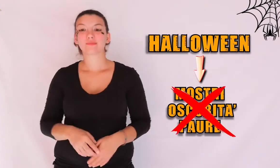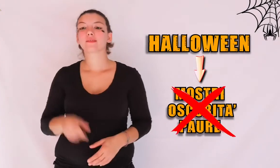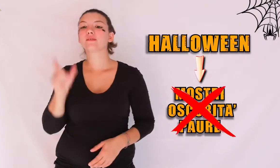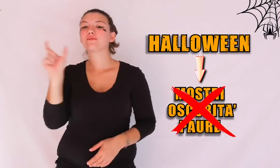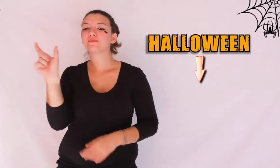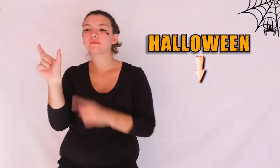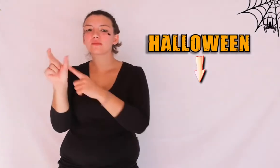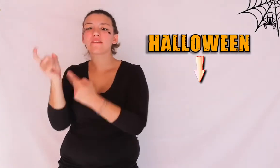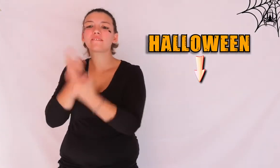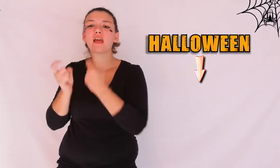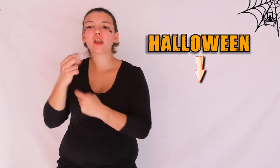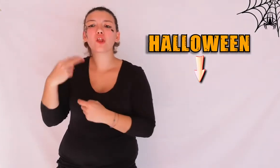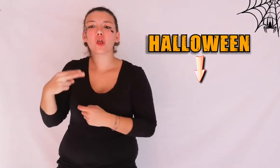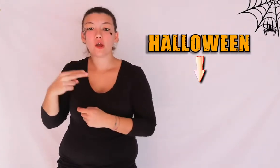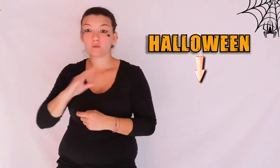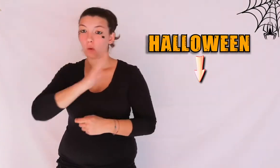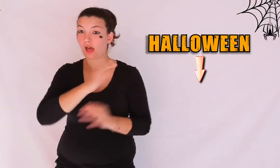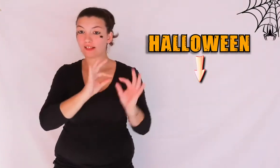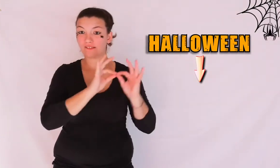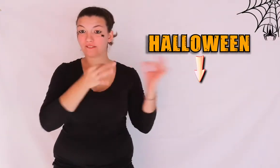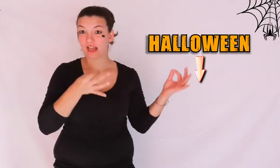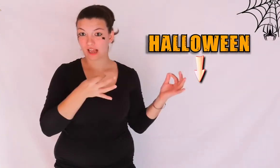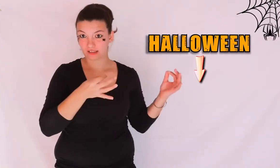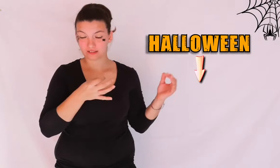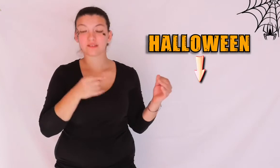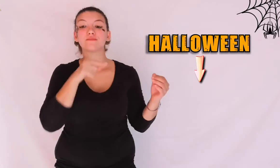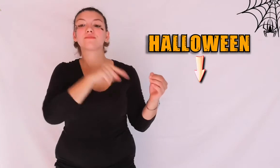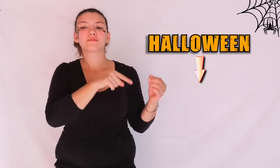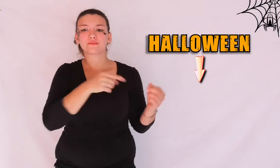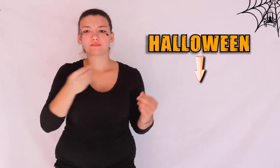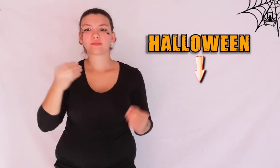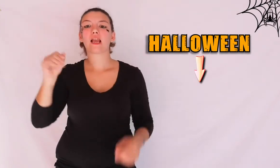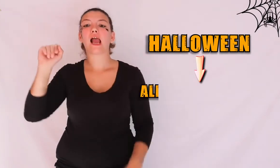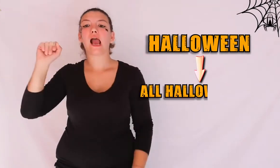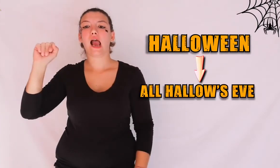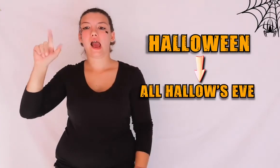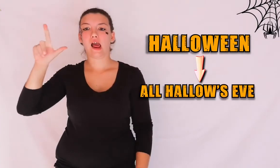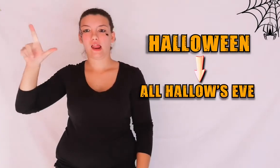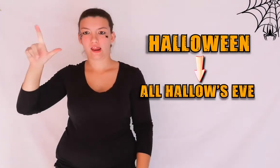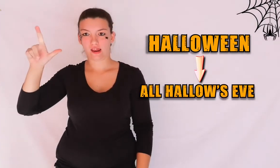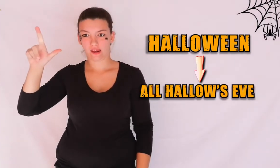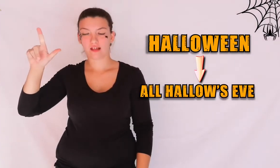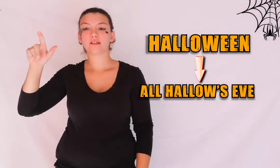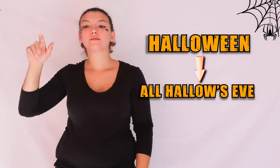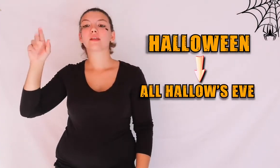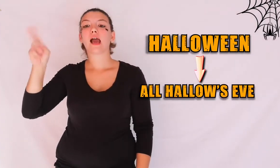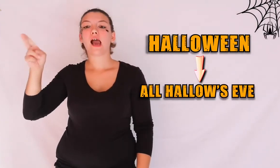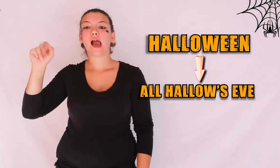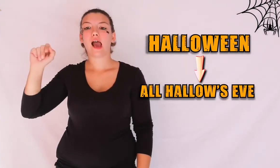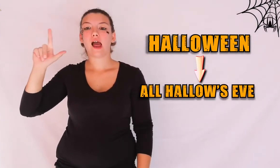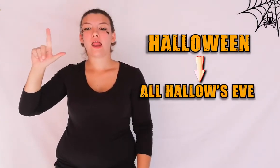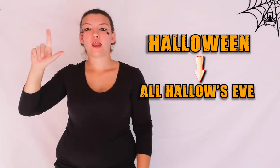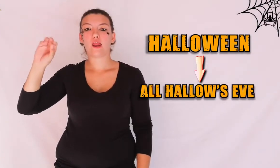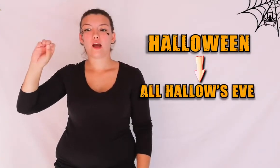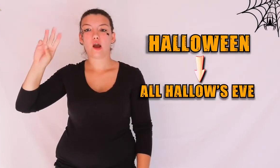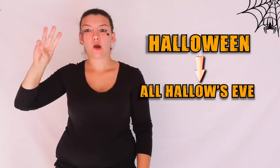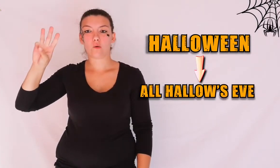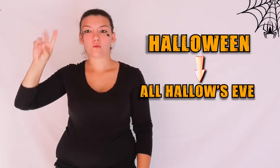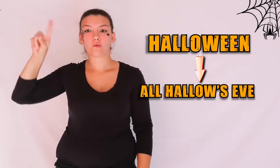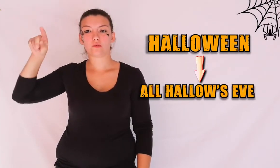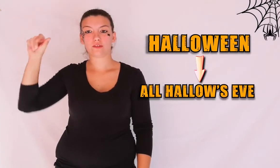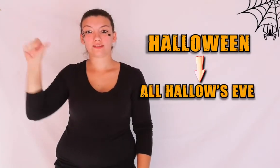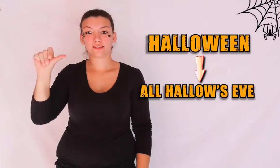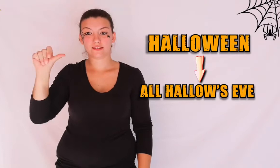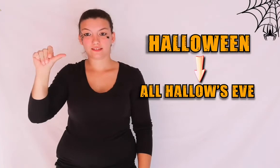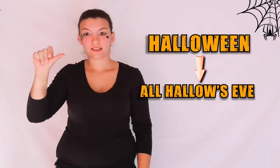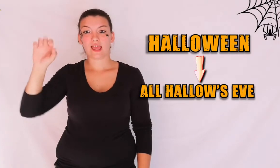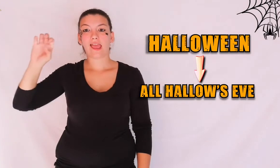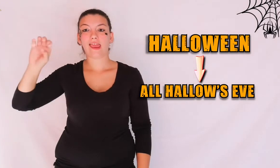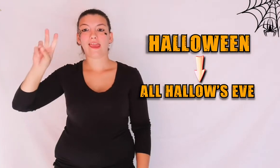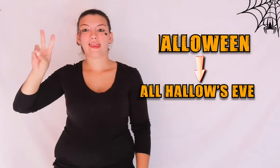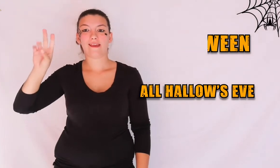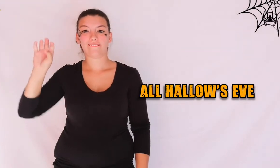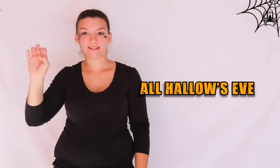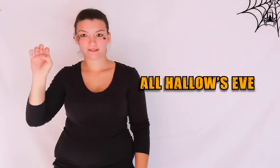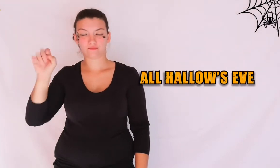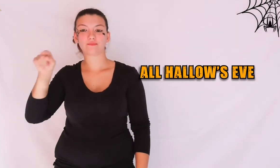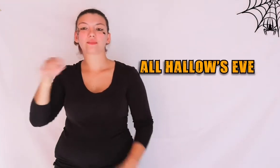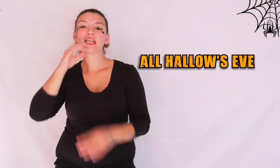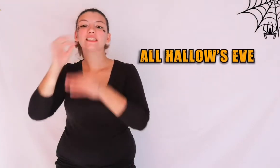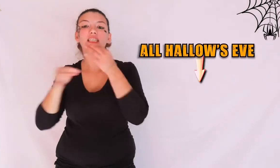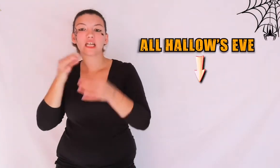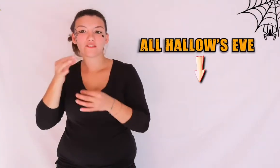It originates from the phrase "All Hallows 'Eve" which means